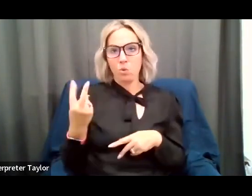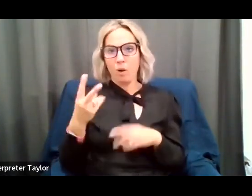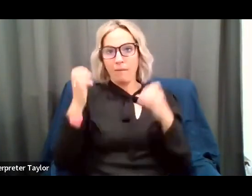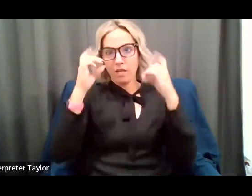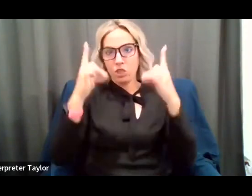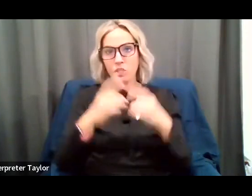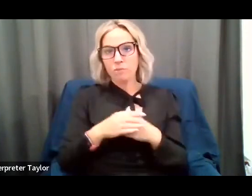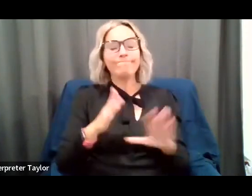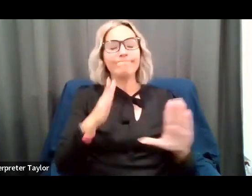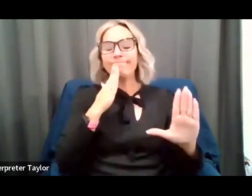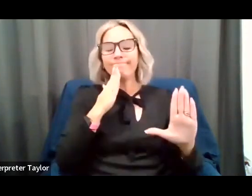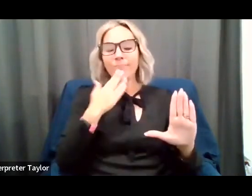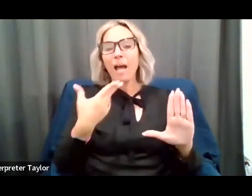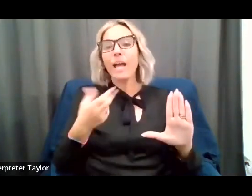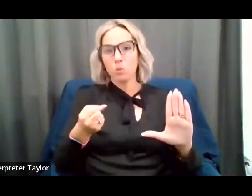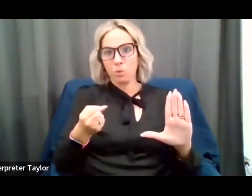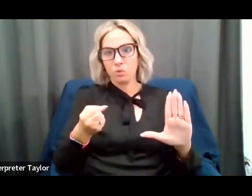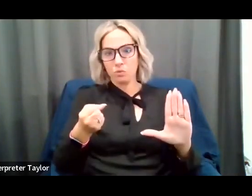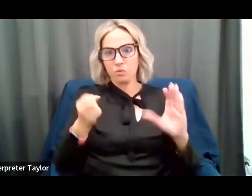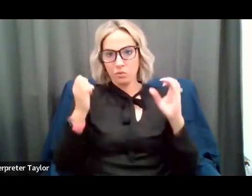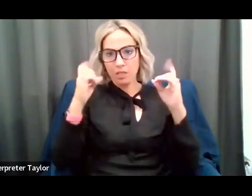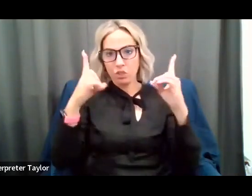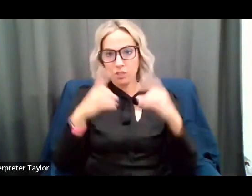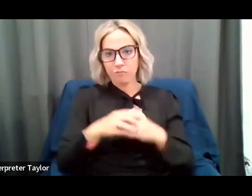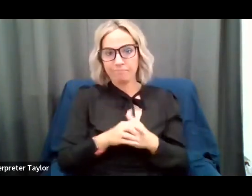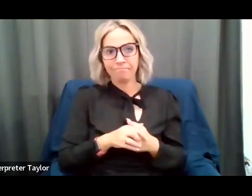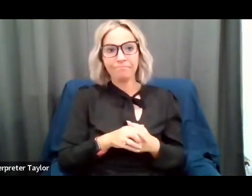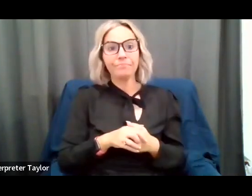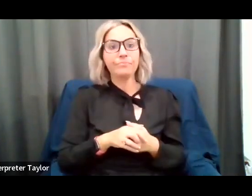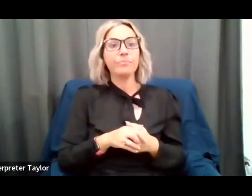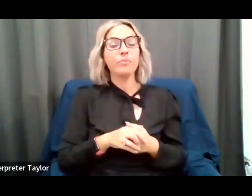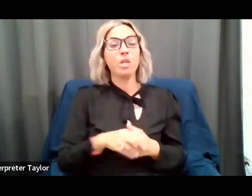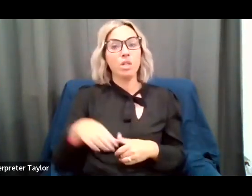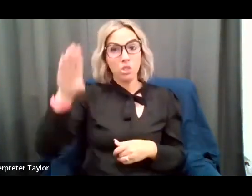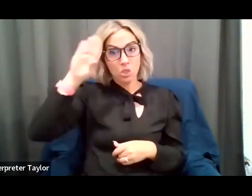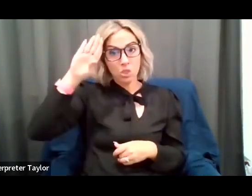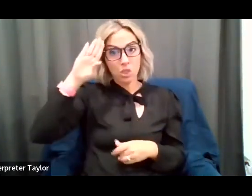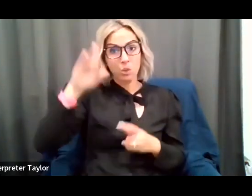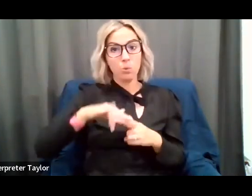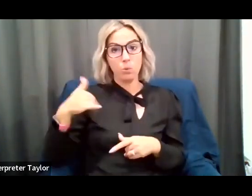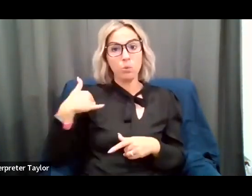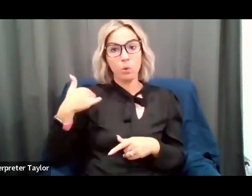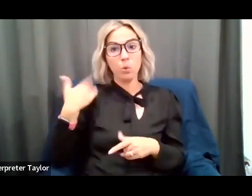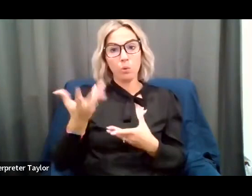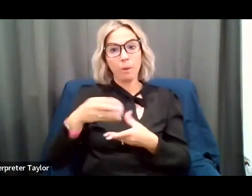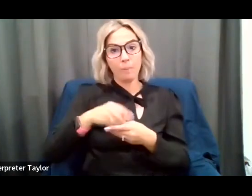or sorry, for high-school education. So, um, Salute to Youth, we participate in, festivals